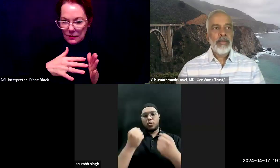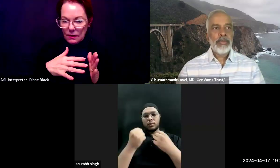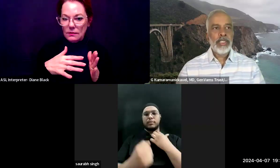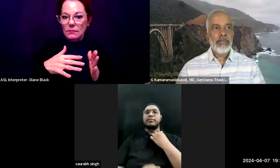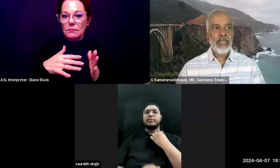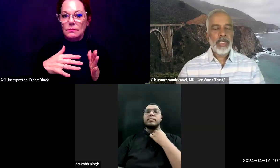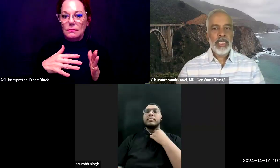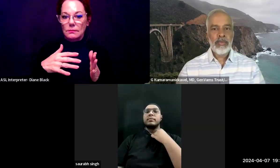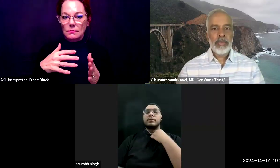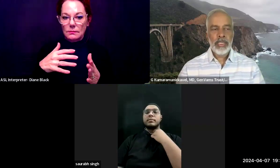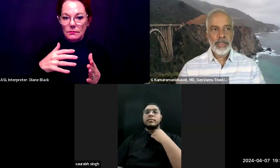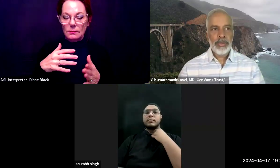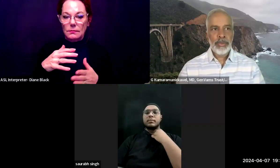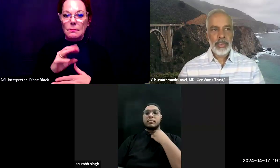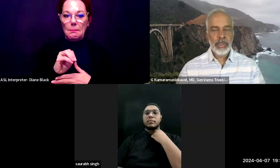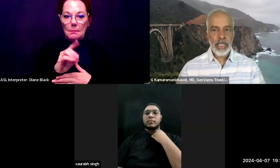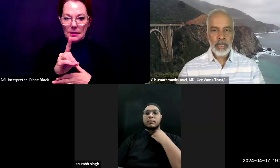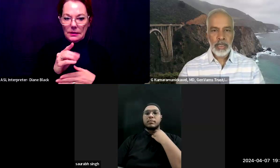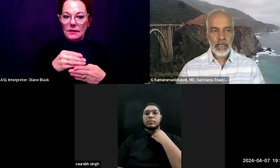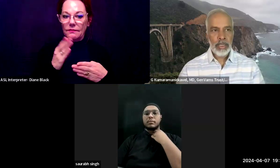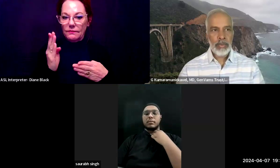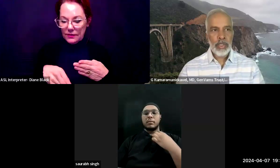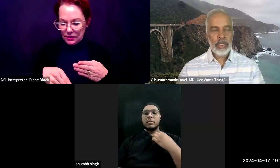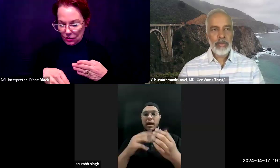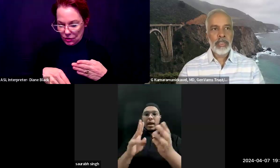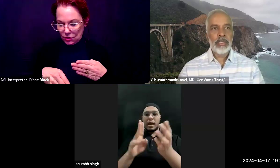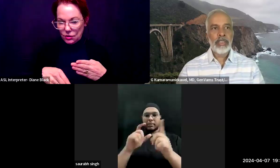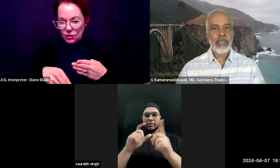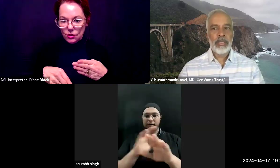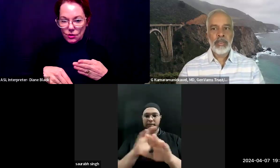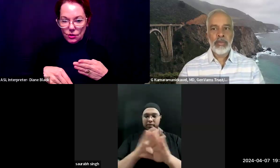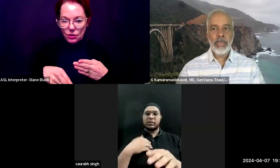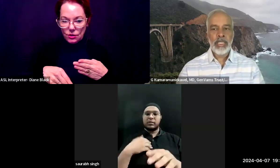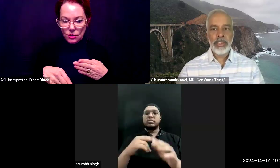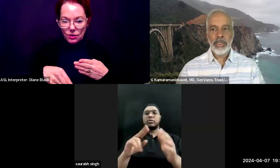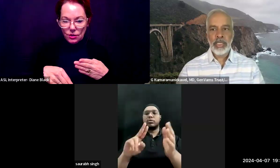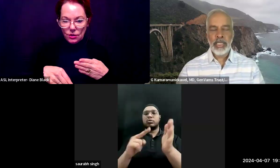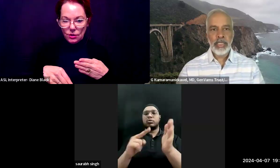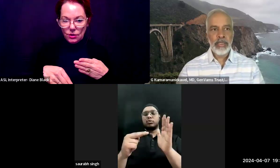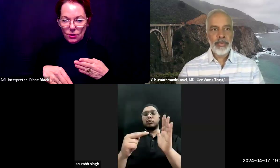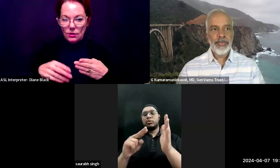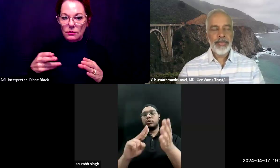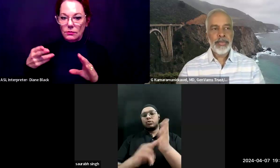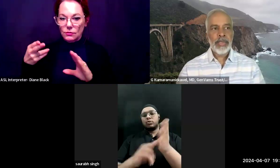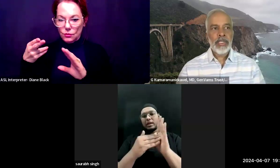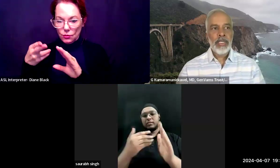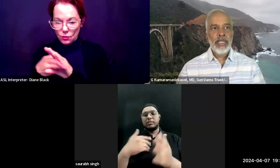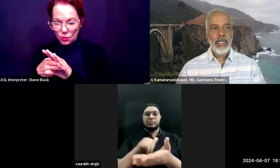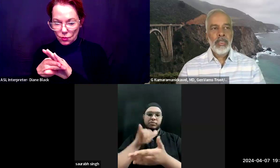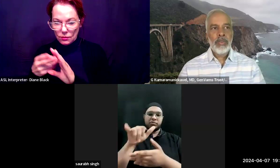Having finished my MD, I went to New Zealand and worked with Dr Michael John Danton